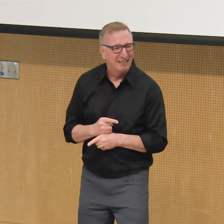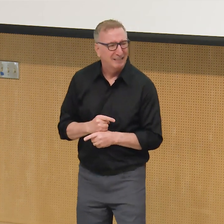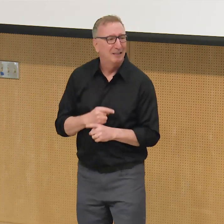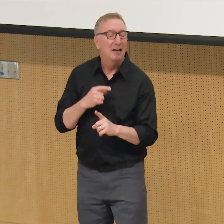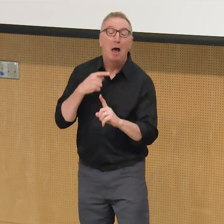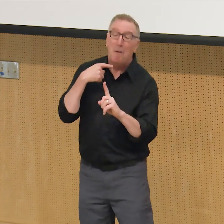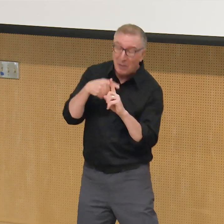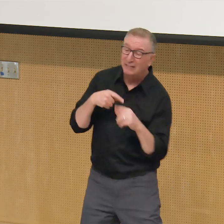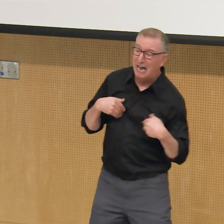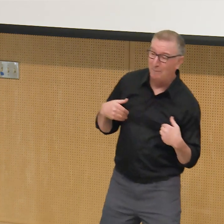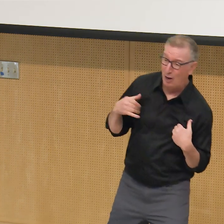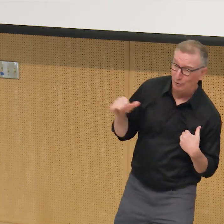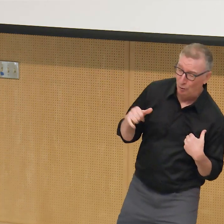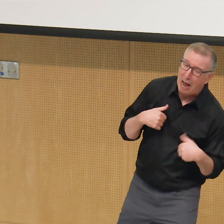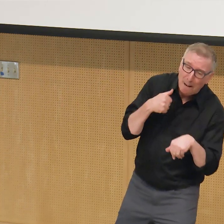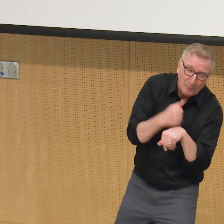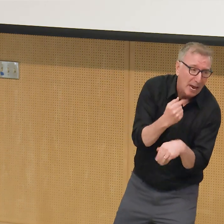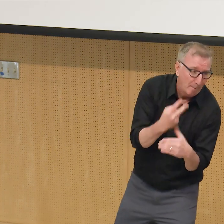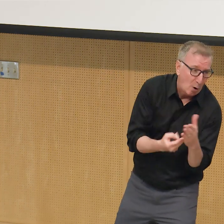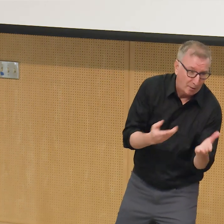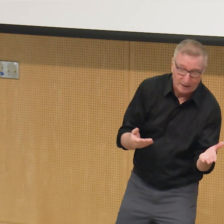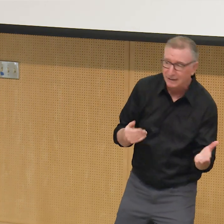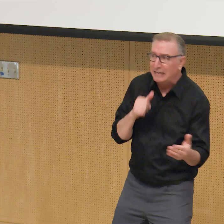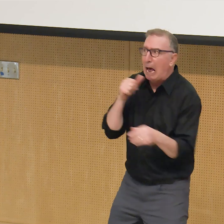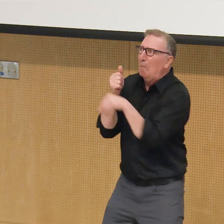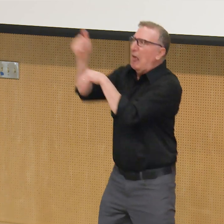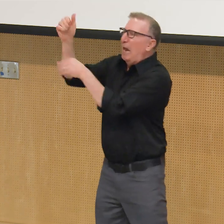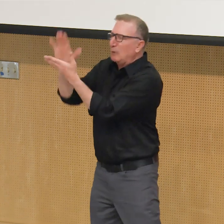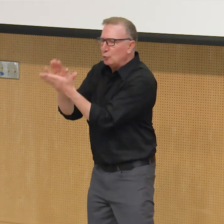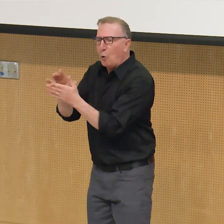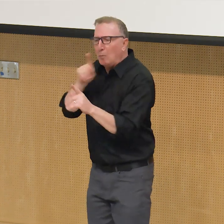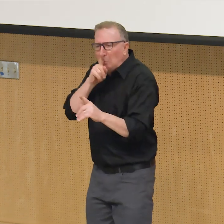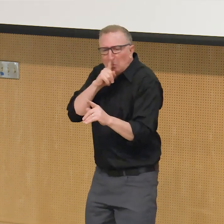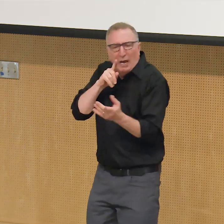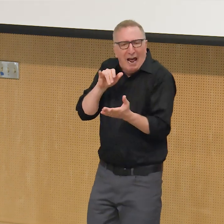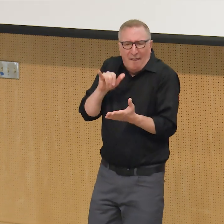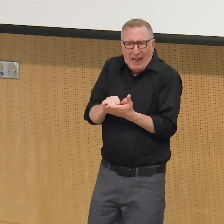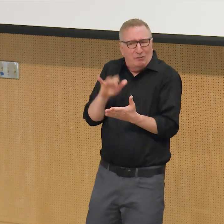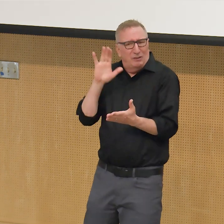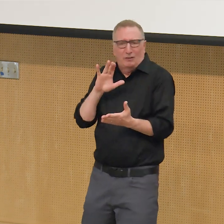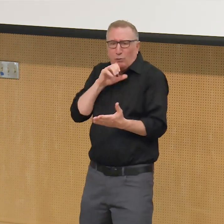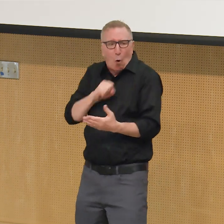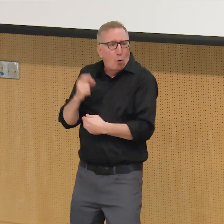who used spoken English and advocated that stuff. And so, I don't blame the school at that time.